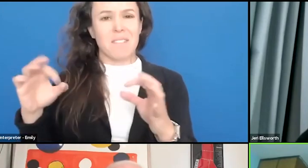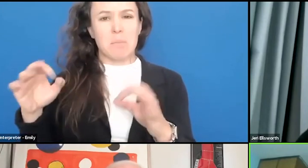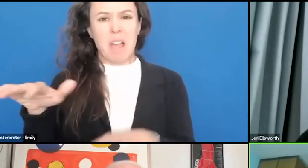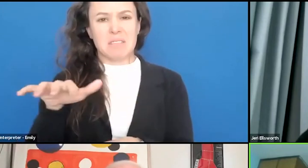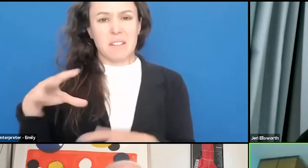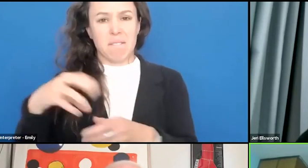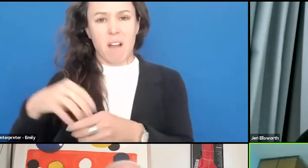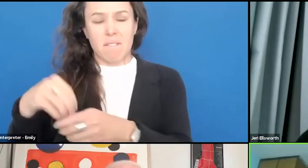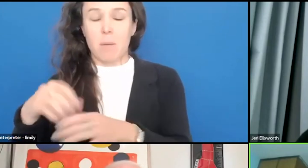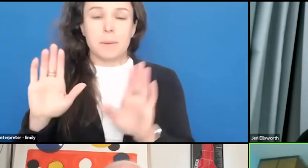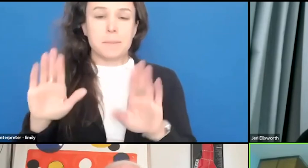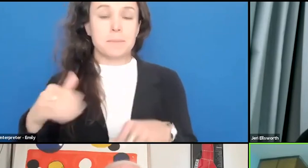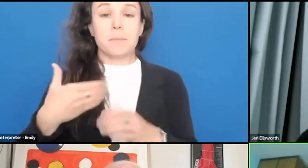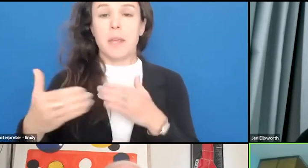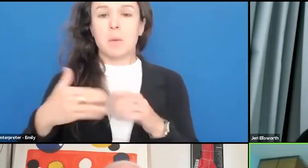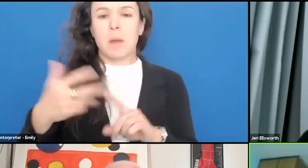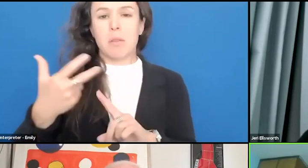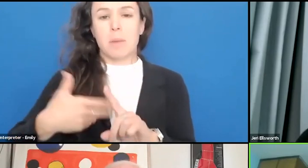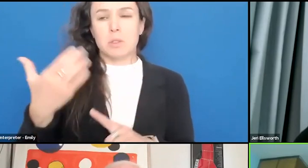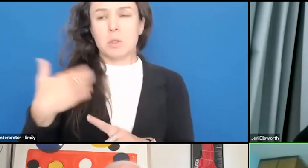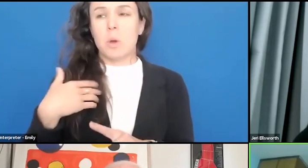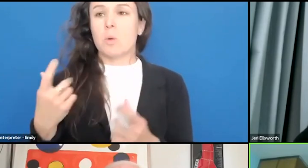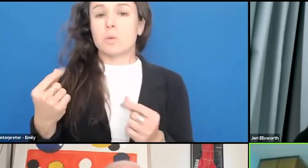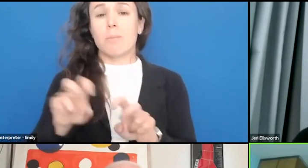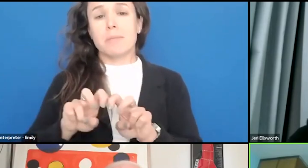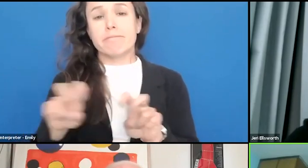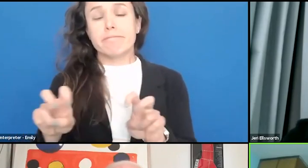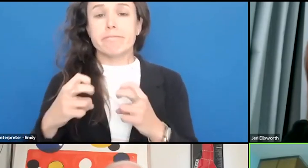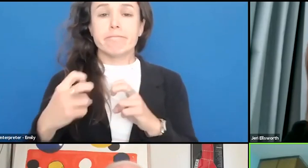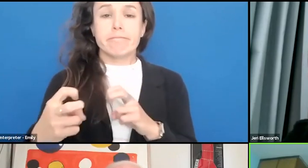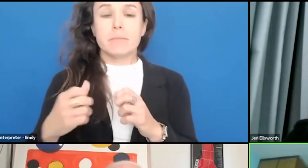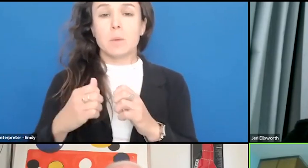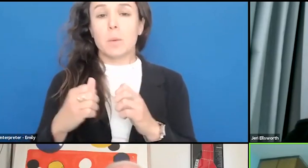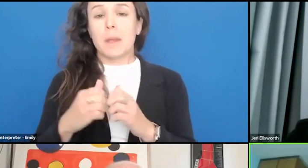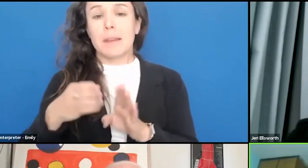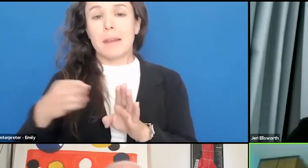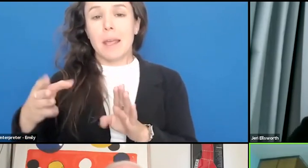months ago, I was sitting with my neighbors, and an 87-year-old guy walks in and says,